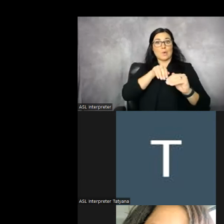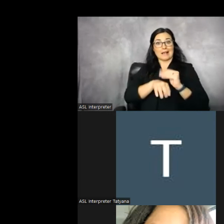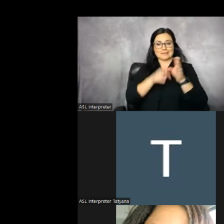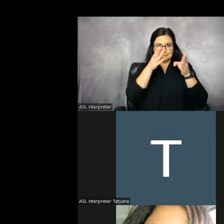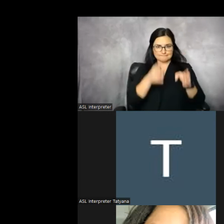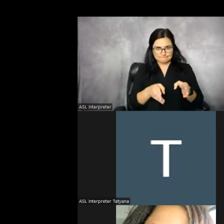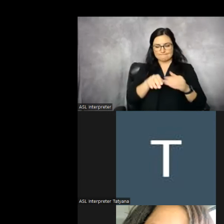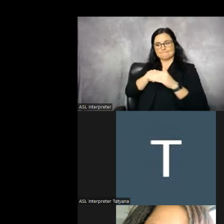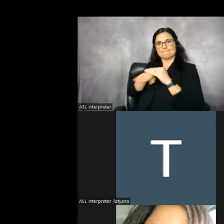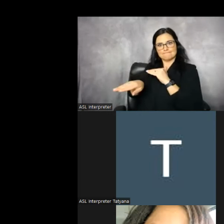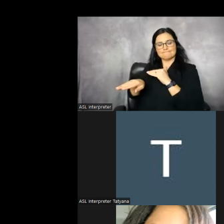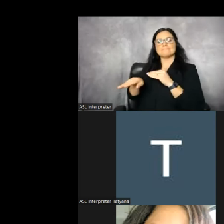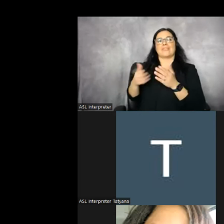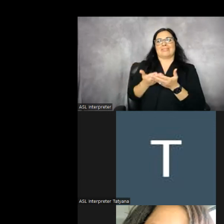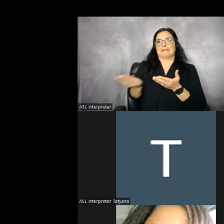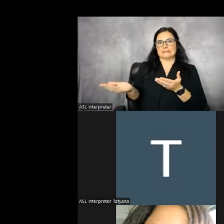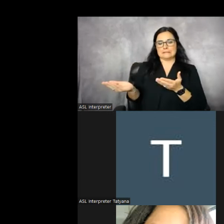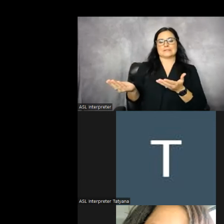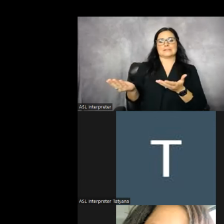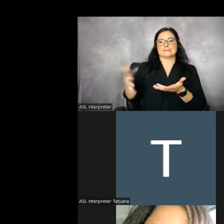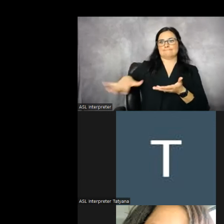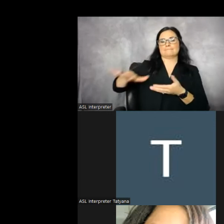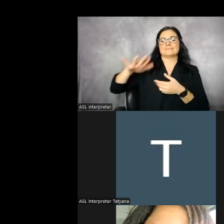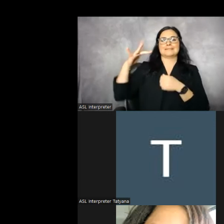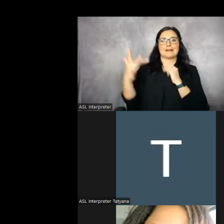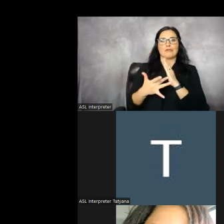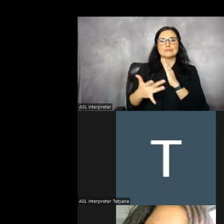that an individual can access the technologies and,